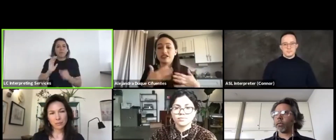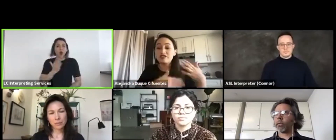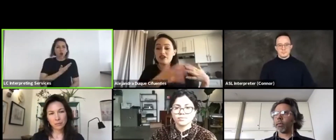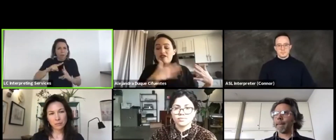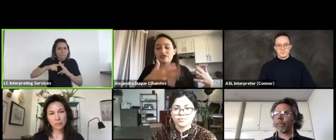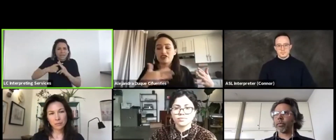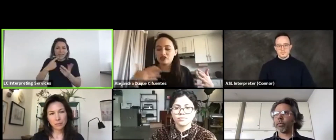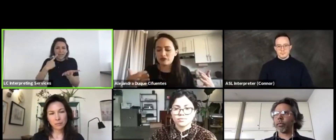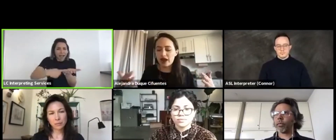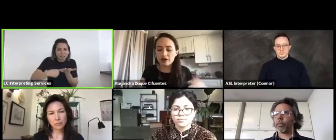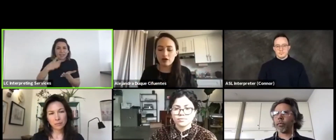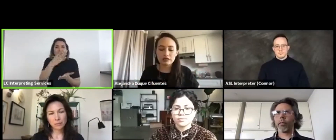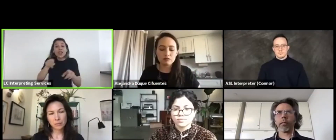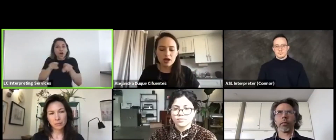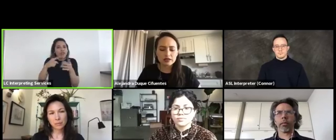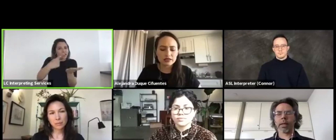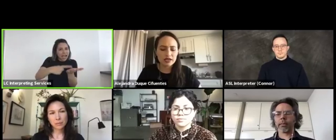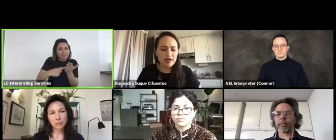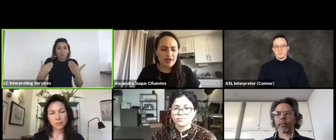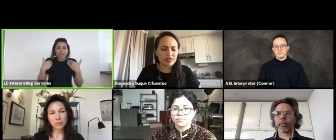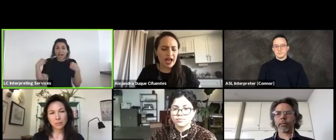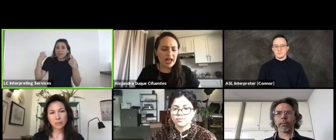AND EVEN THE CONVERSATIONS WE'VE HAD IN ALL THESE MONTHS -- THAT